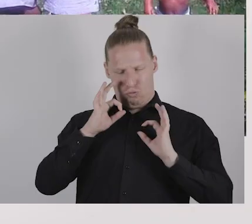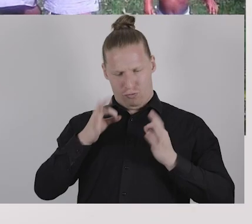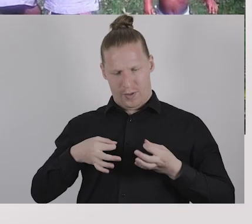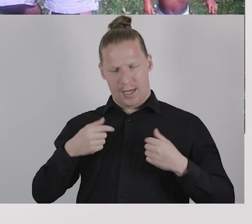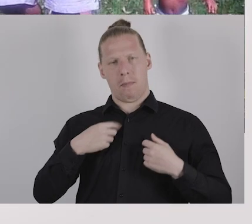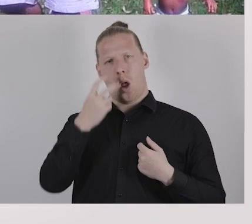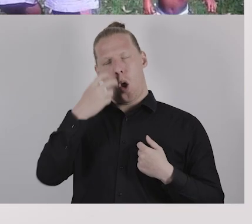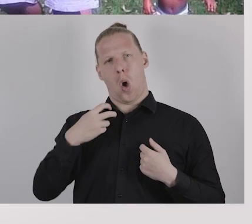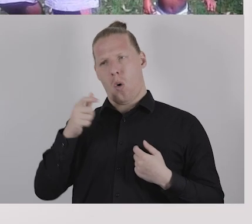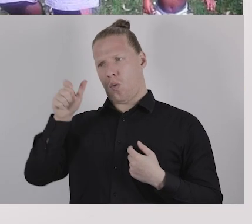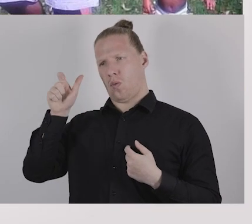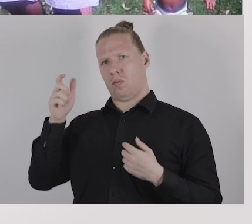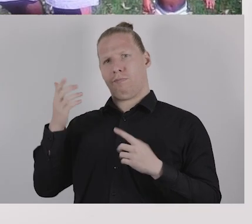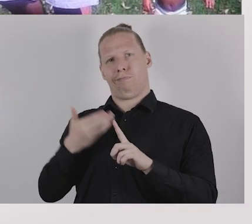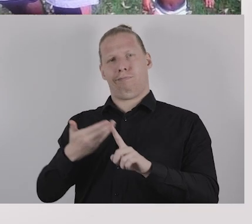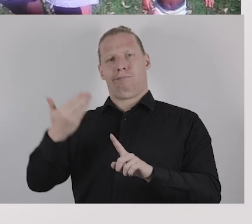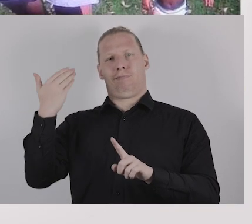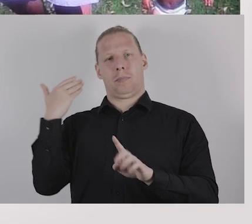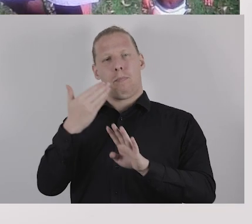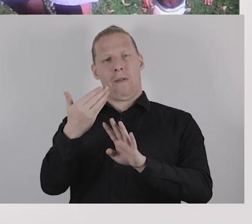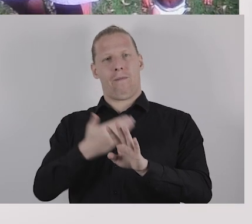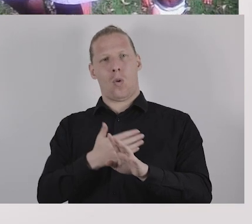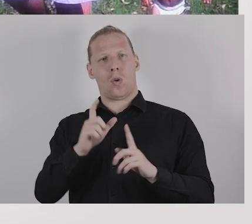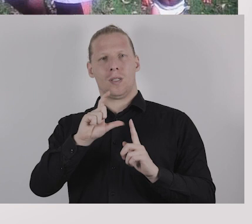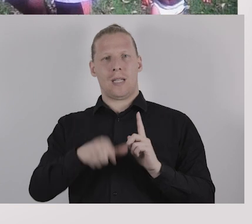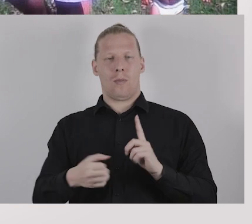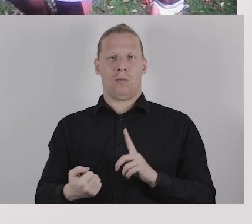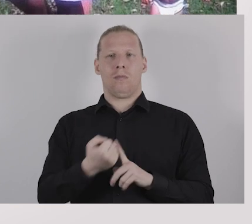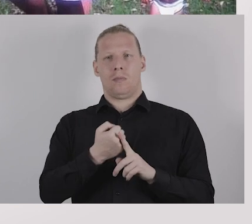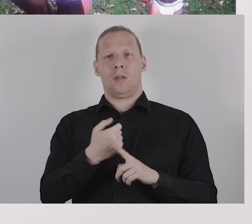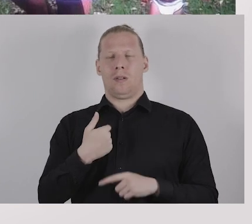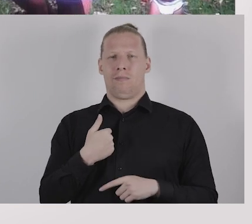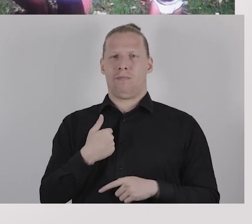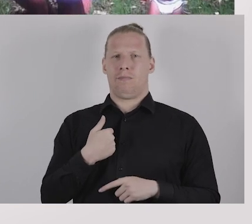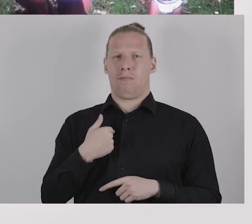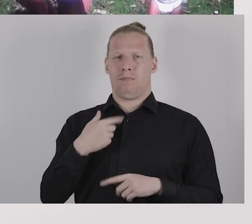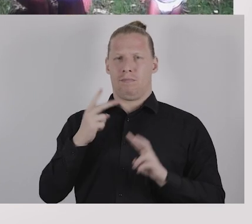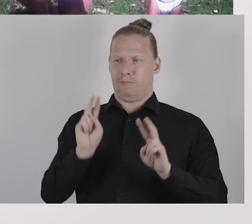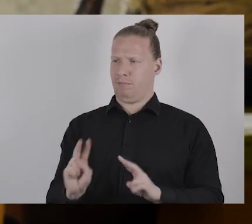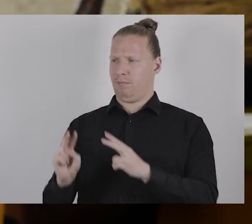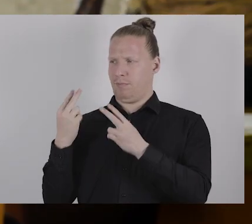You know, I look at my old self, and I think, 'Nah, he couldn't do what I'm doing.'